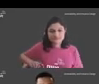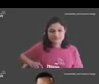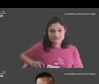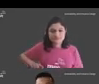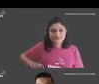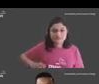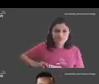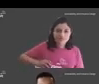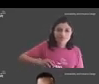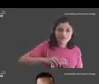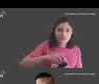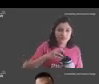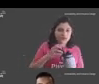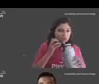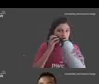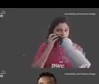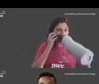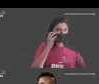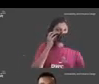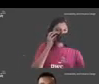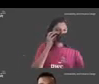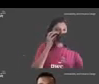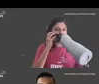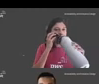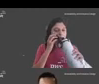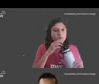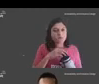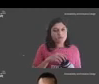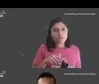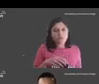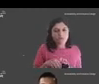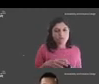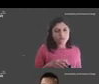points I'll go over in this section on building inclusive personas. Specifically physical,